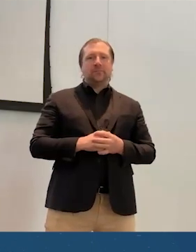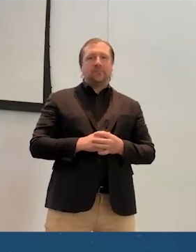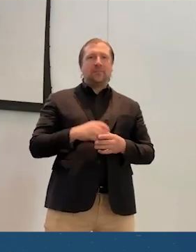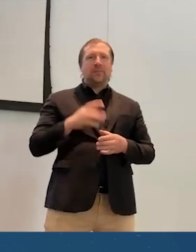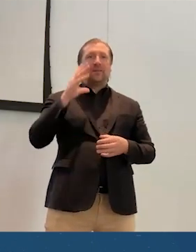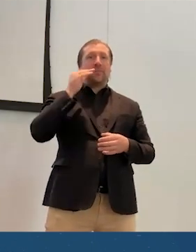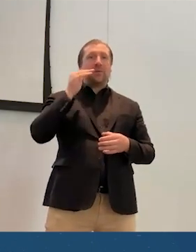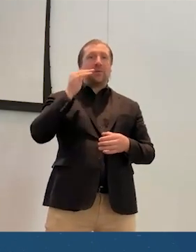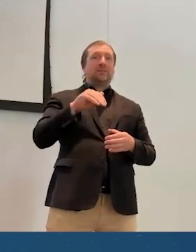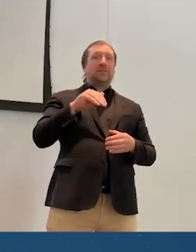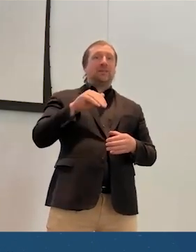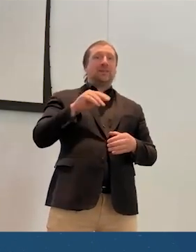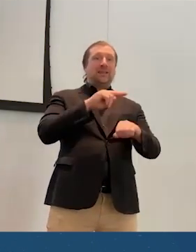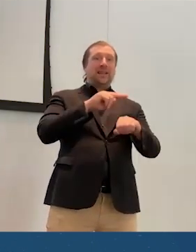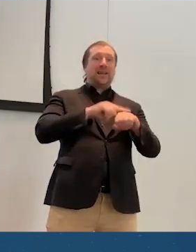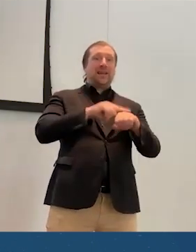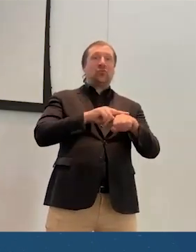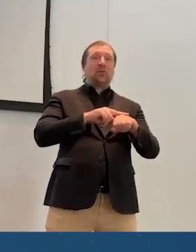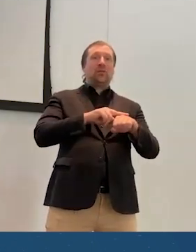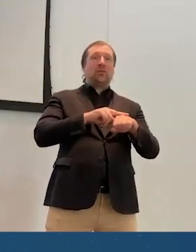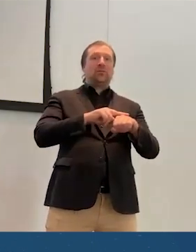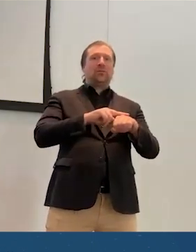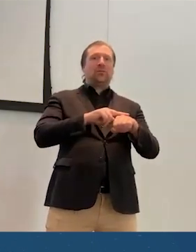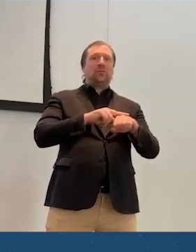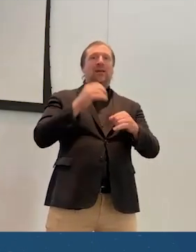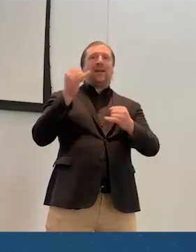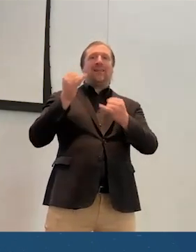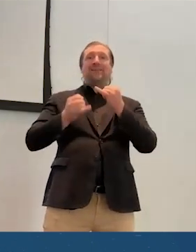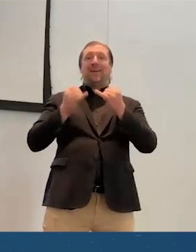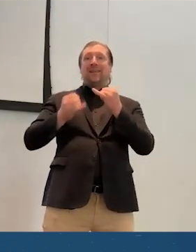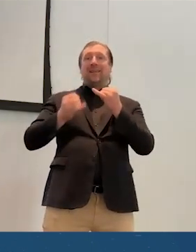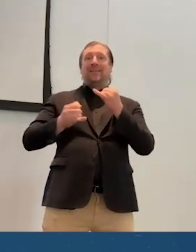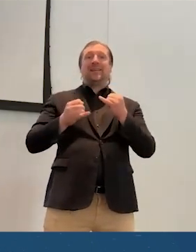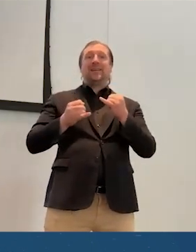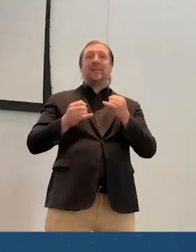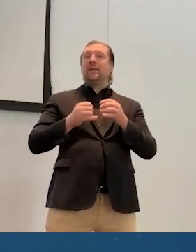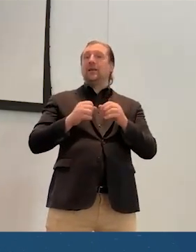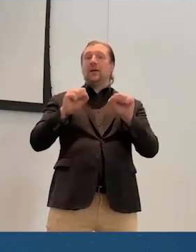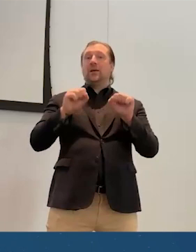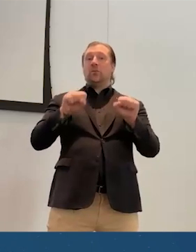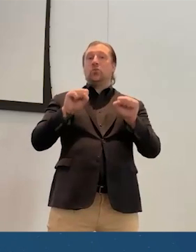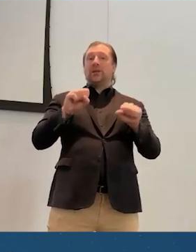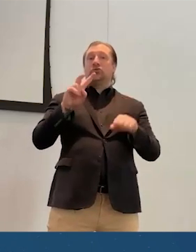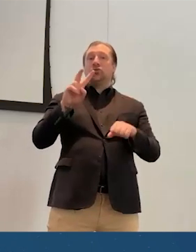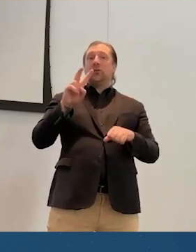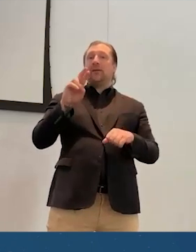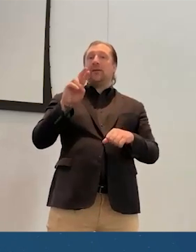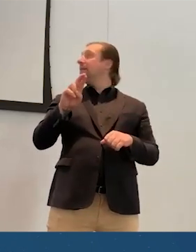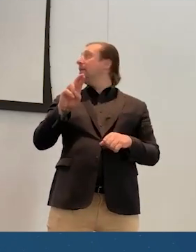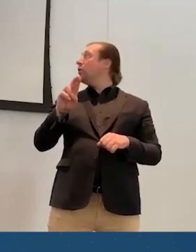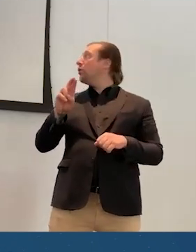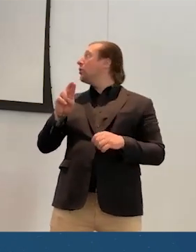And finally, we affirm the potential of VR as a powerful medium that can enhance